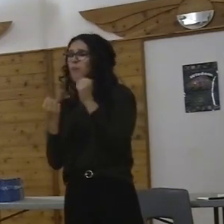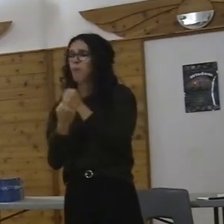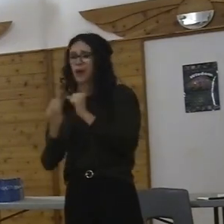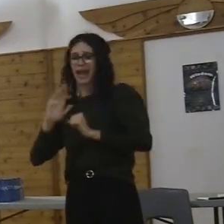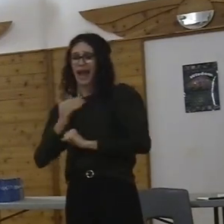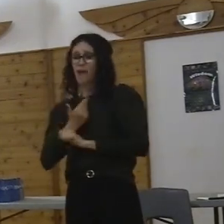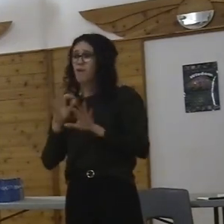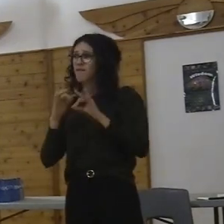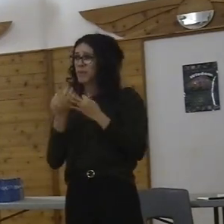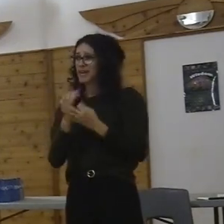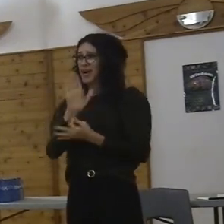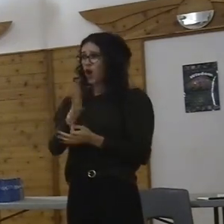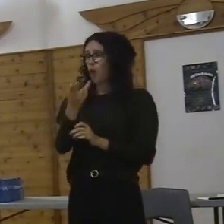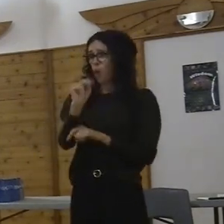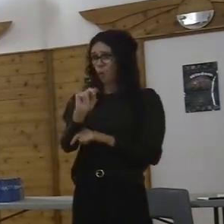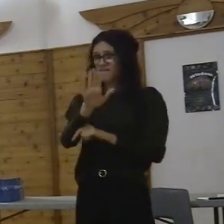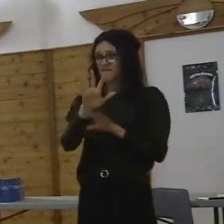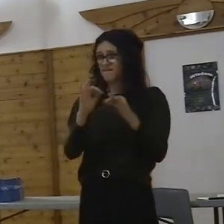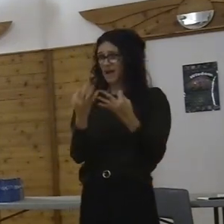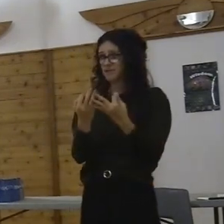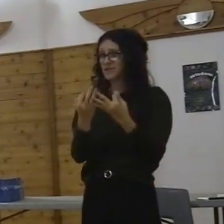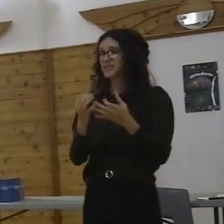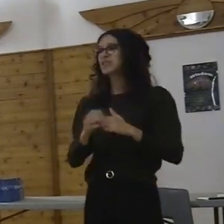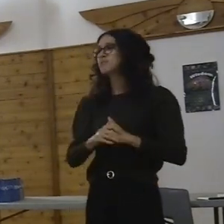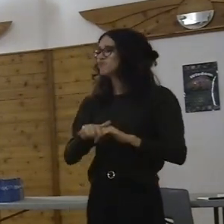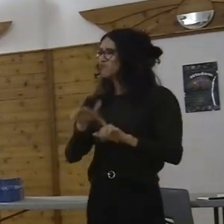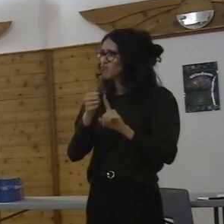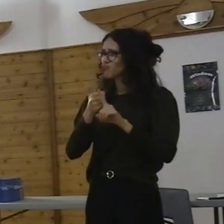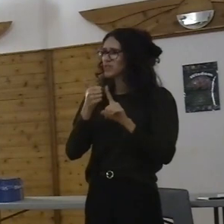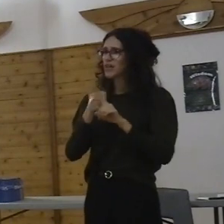for MIP awareness and she is an advocate